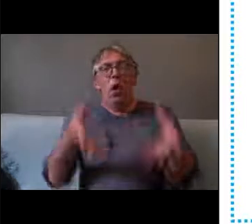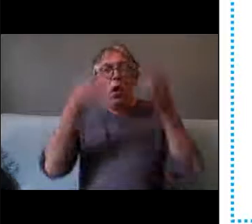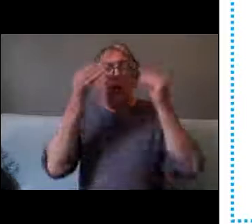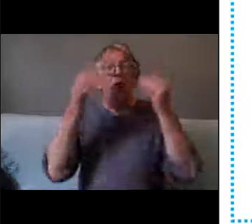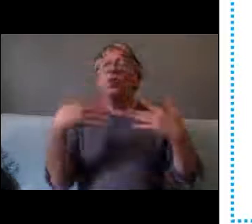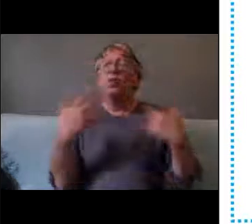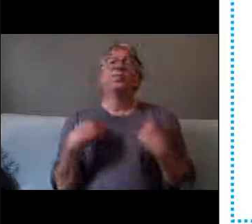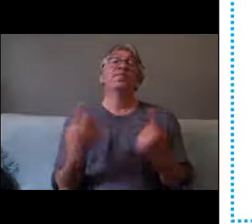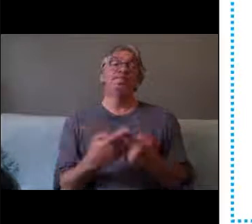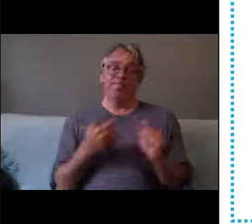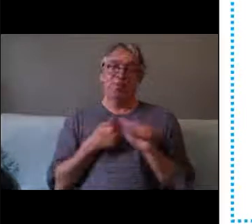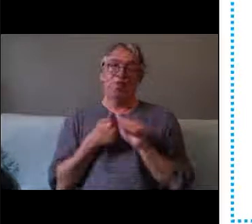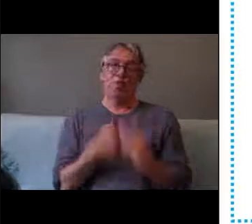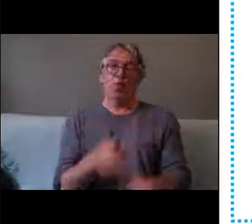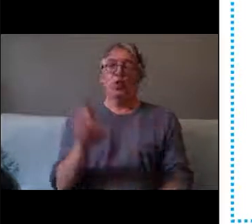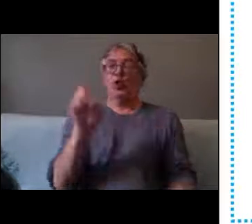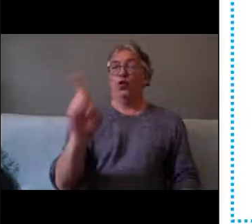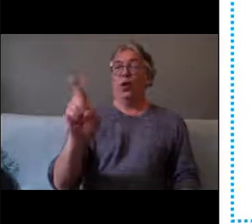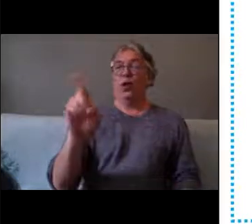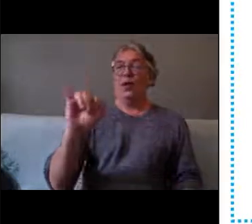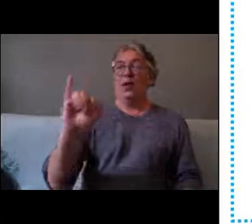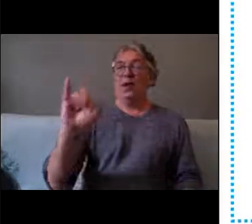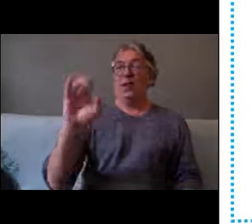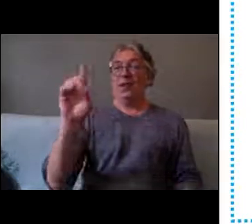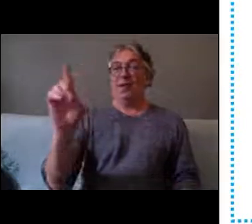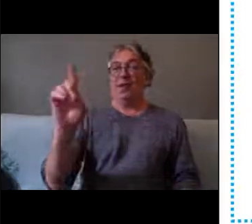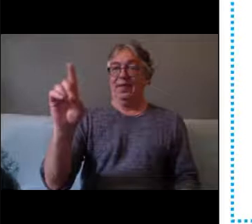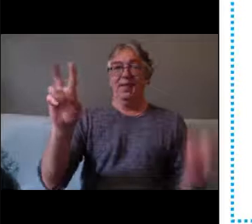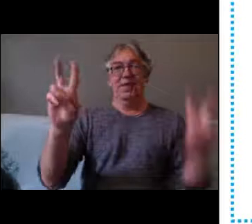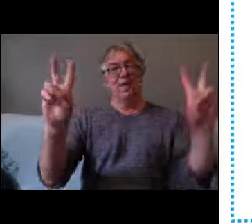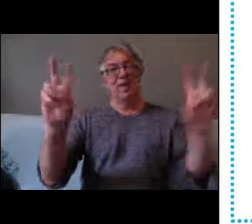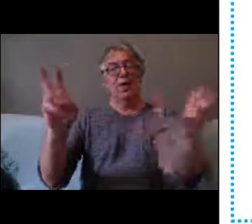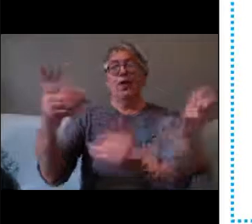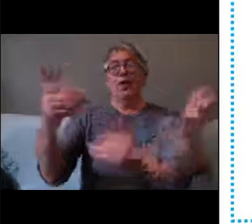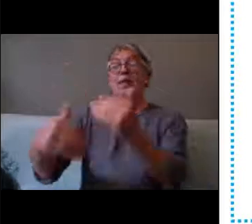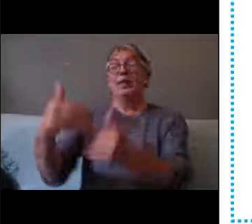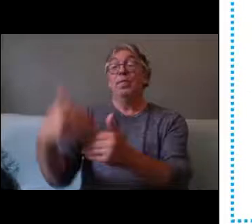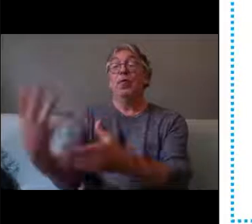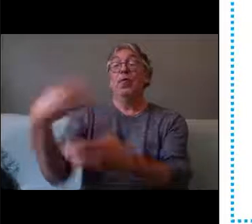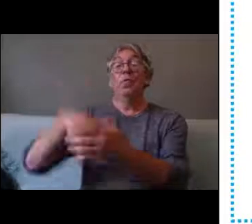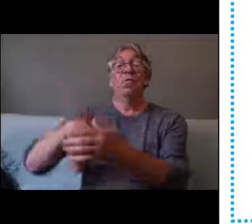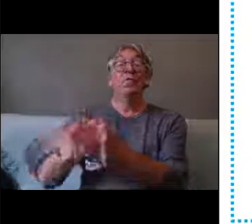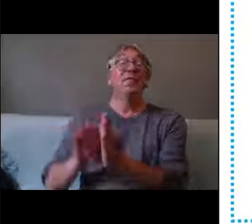Disability Inclusive Development in our project design and requirements